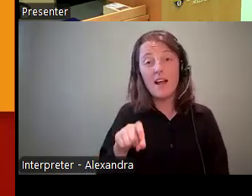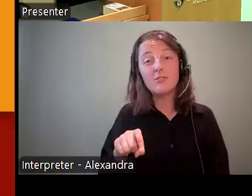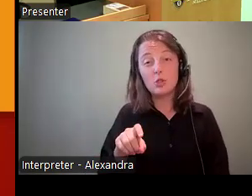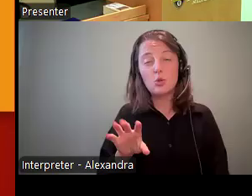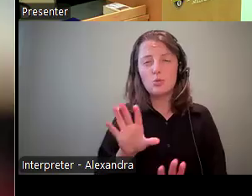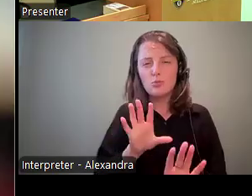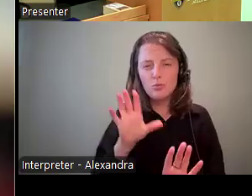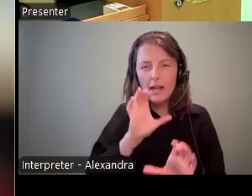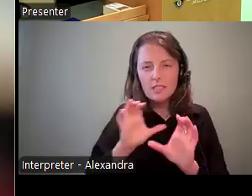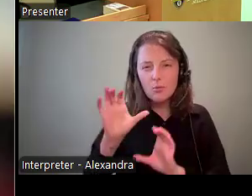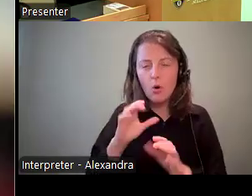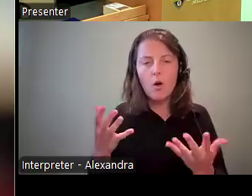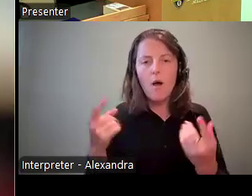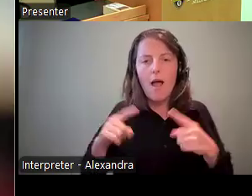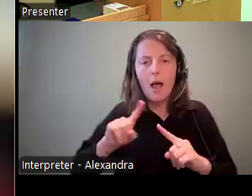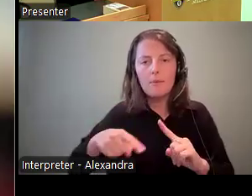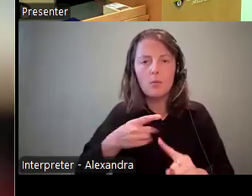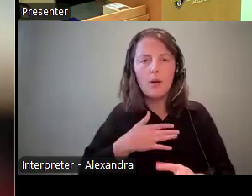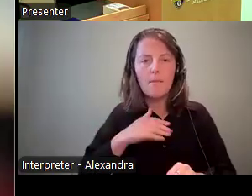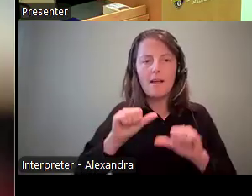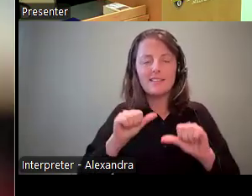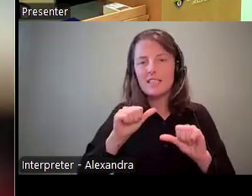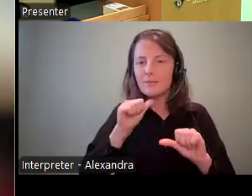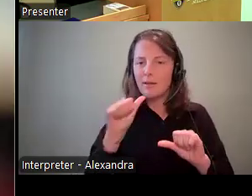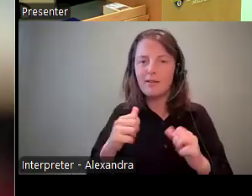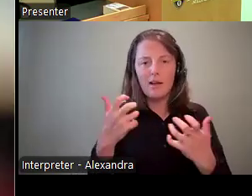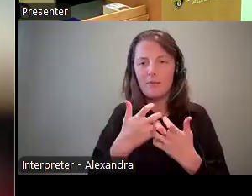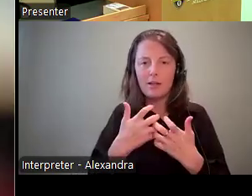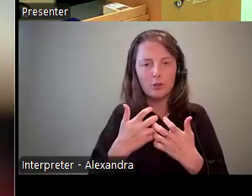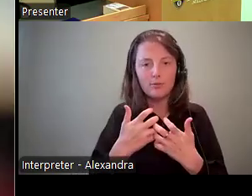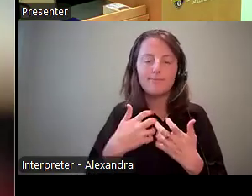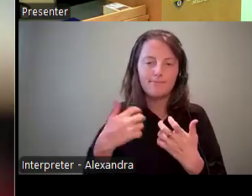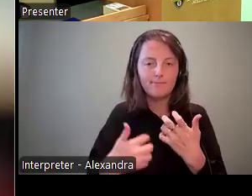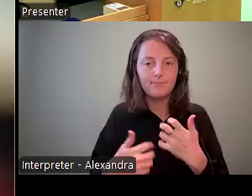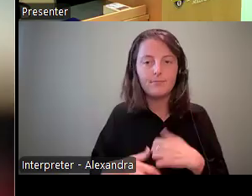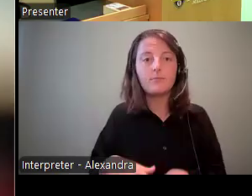when our assessments fall short. And I'm going to start with this. I have three case studies here.